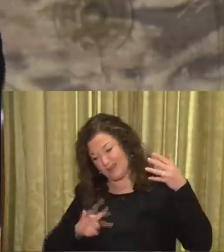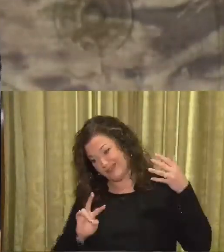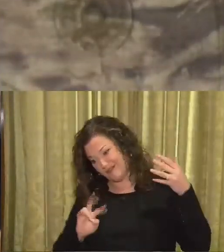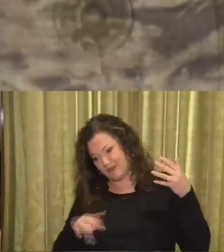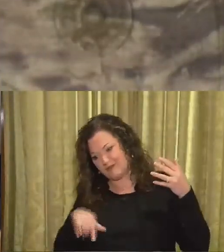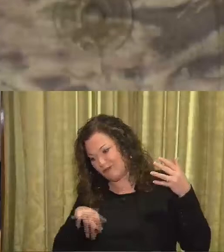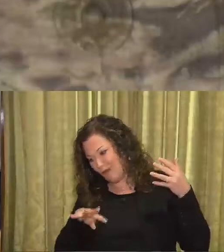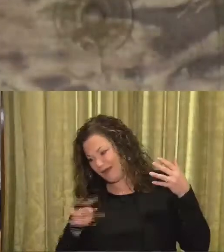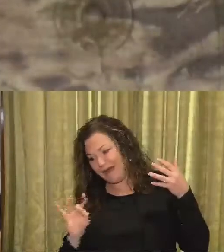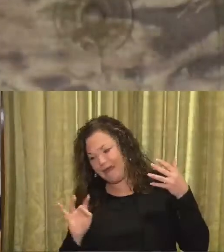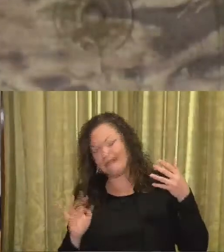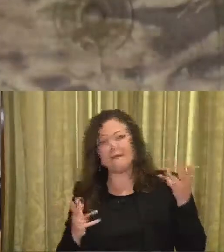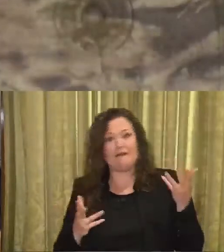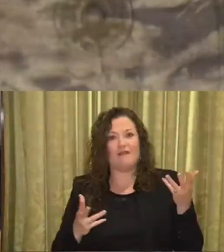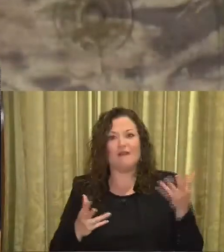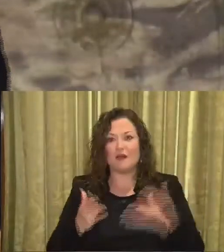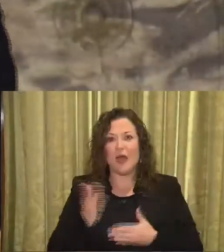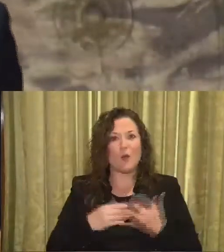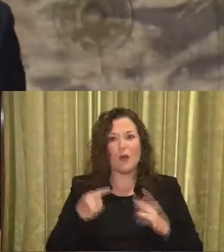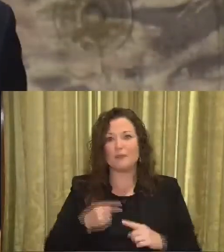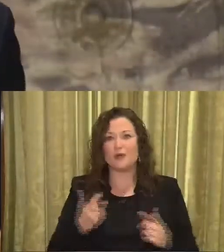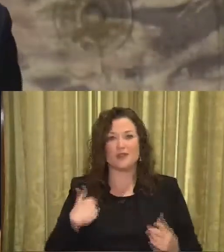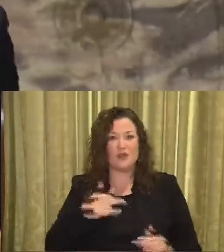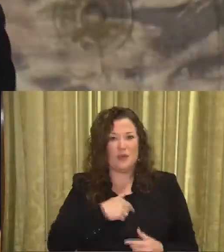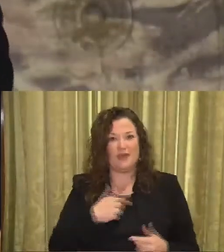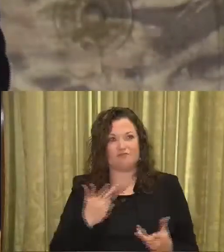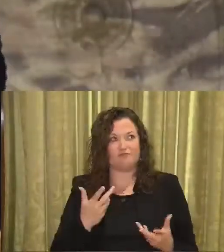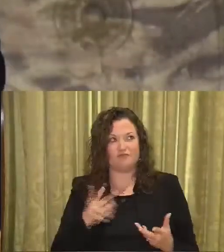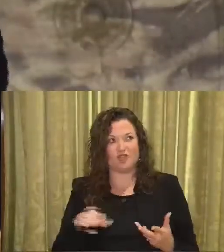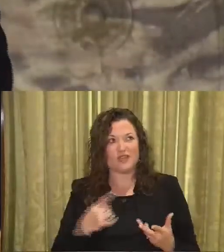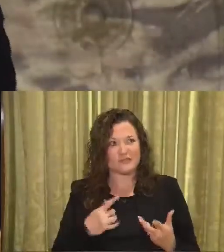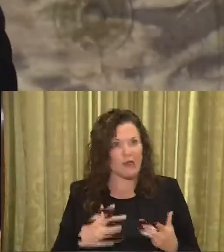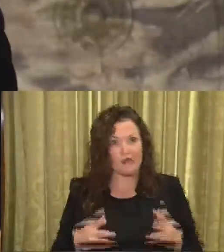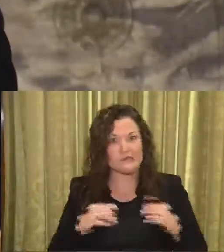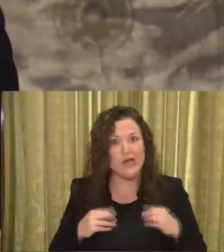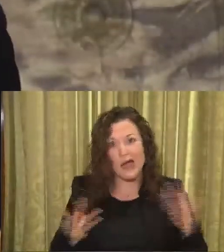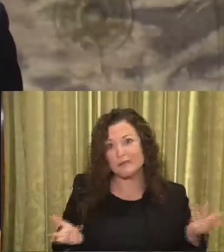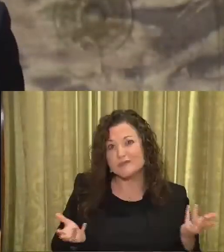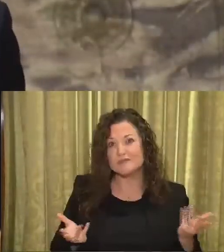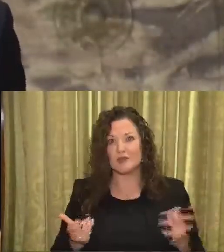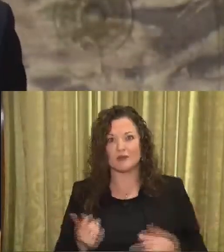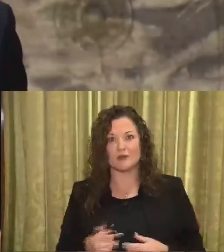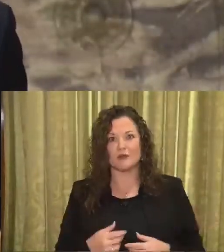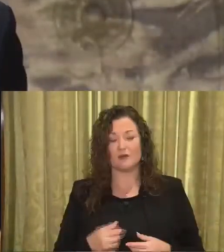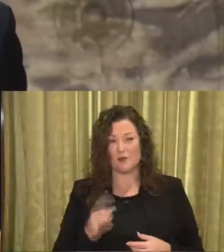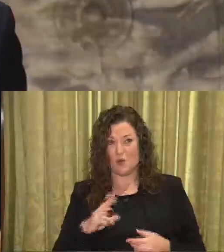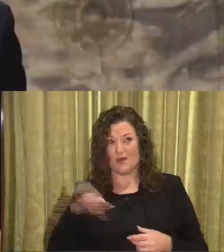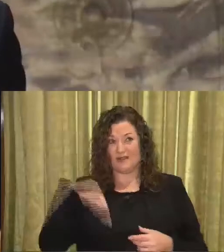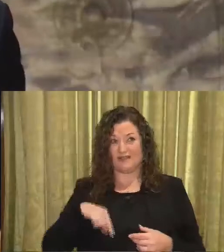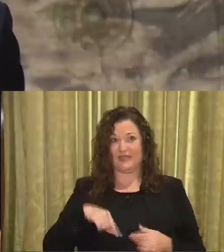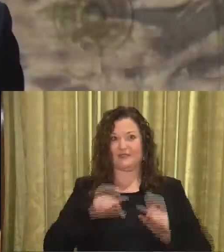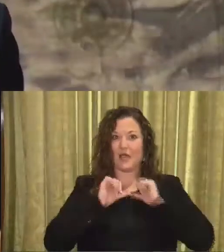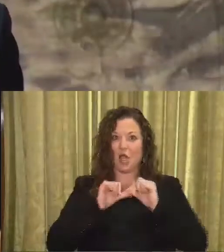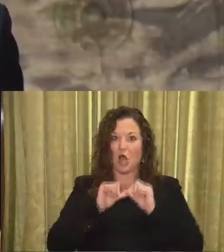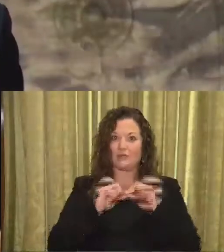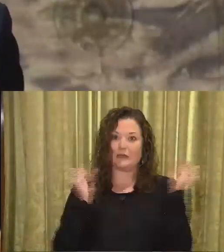At what point do we just sort of accept it to a certain degree or or? Is this always going to be a constant battle that that you guys are finding?